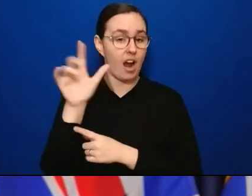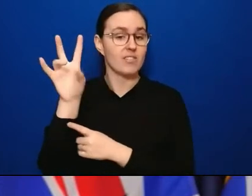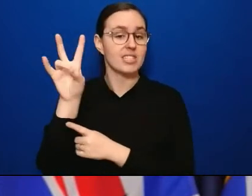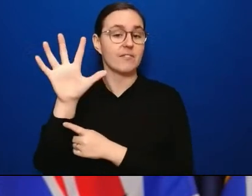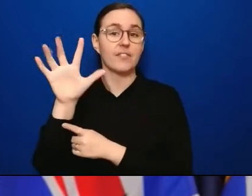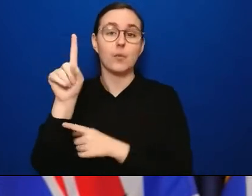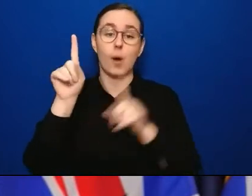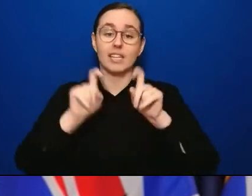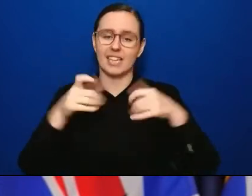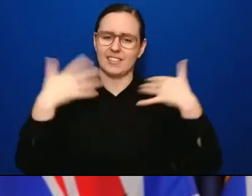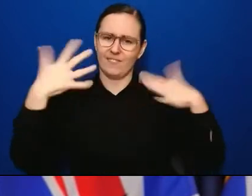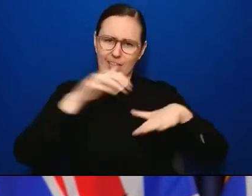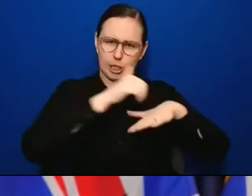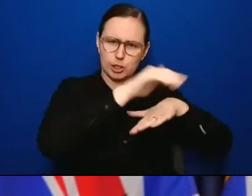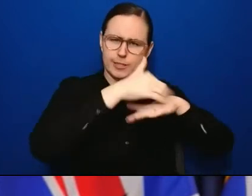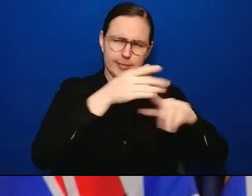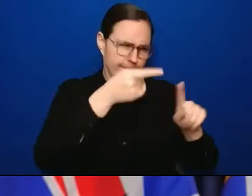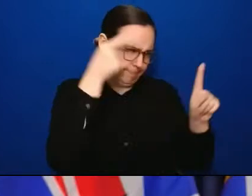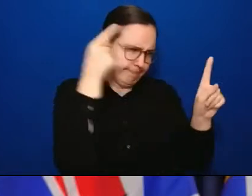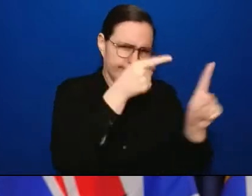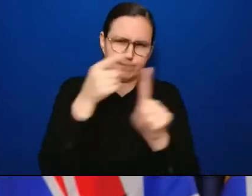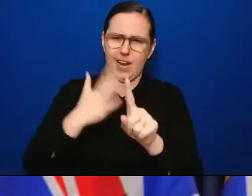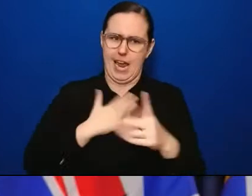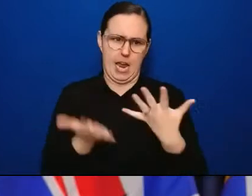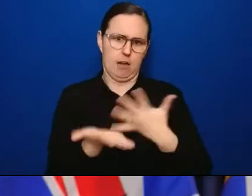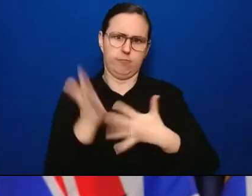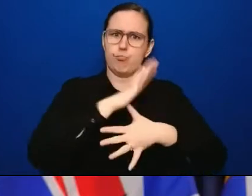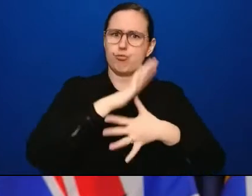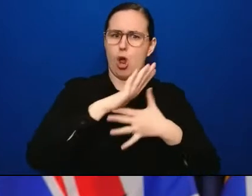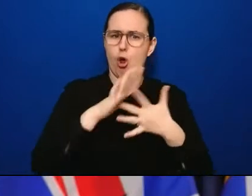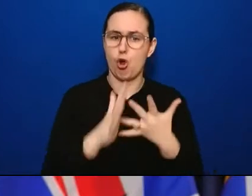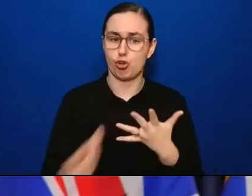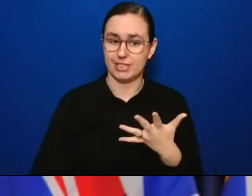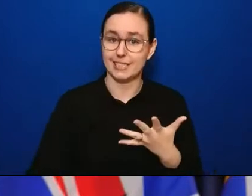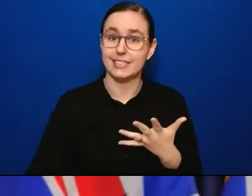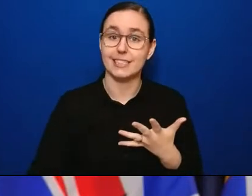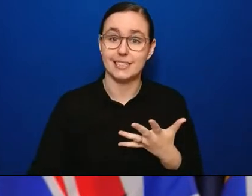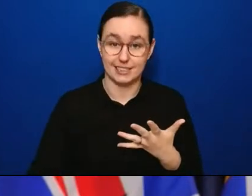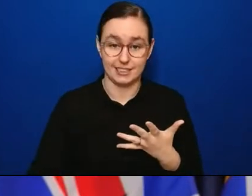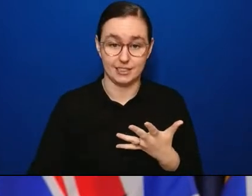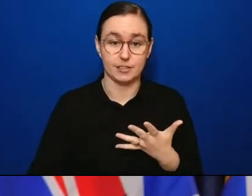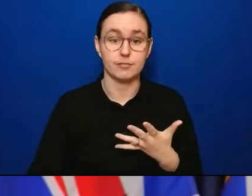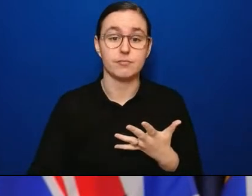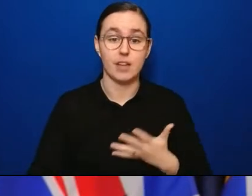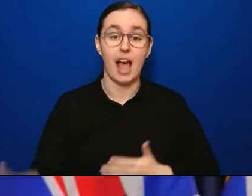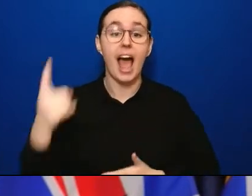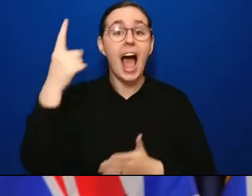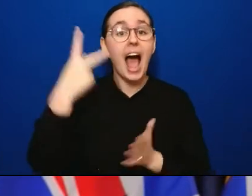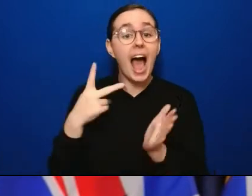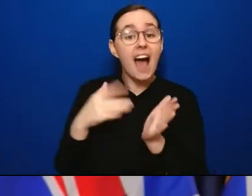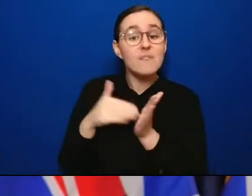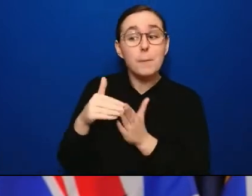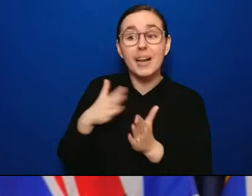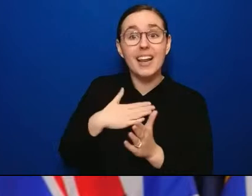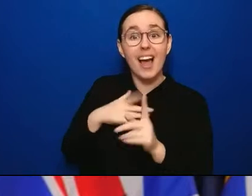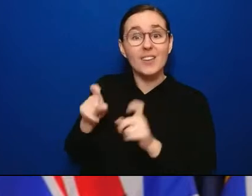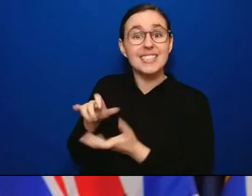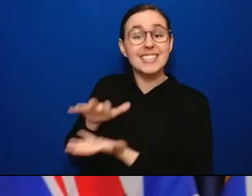deployed the key strategic areas. As previously noted, just over half a million tests in our